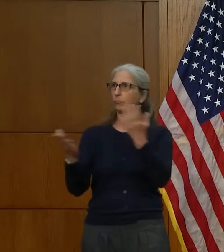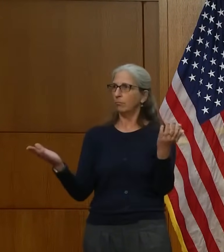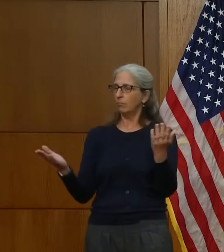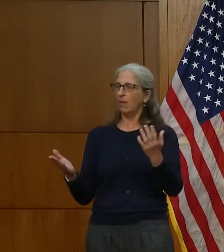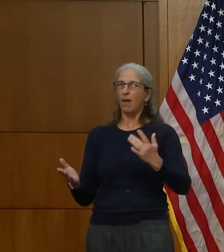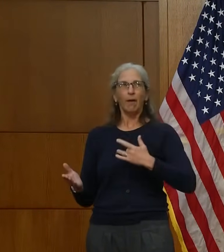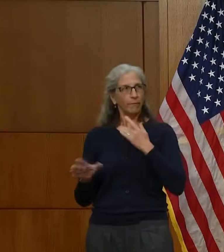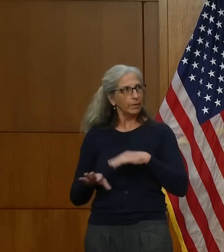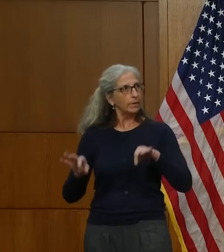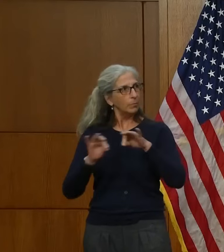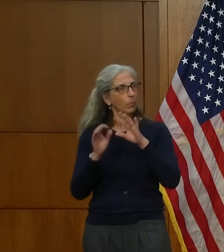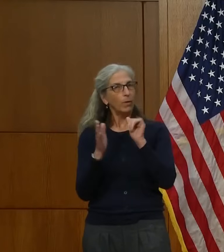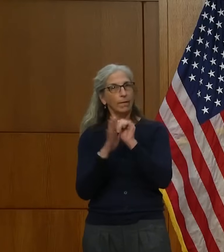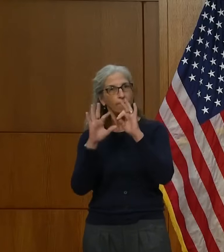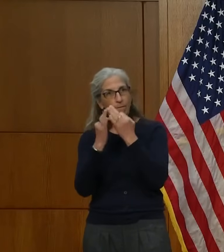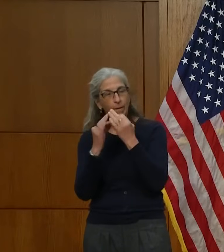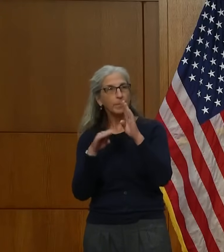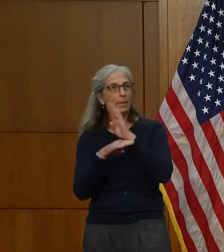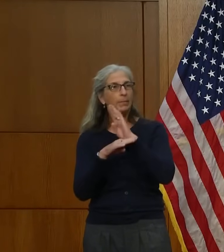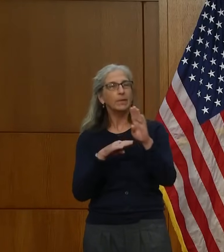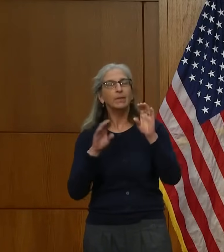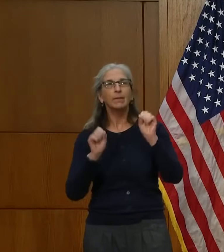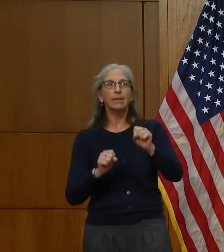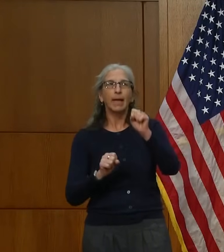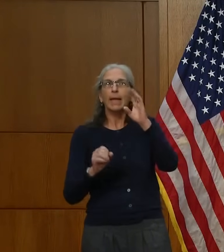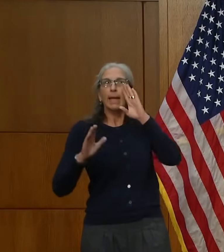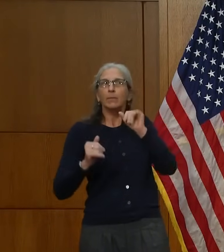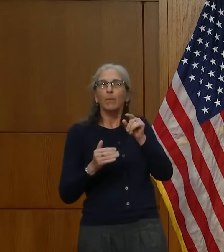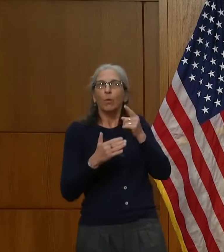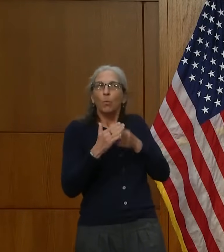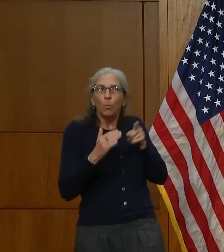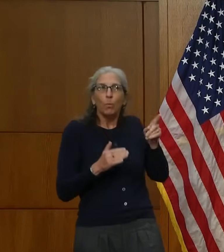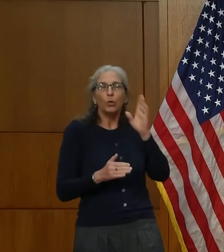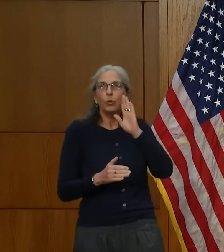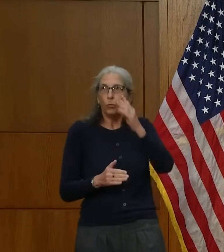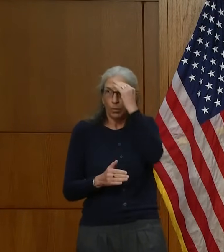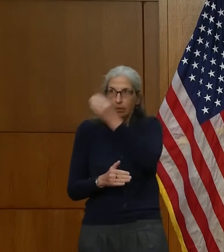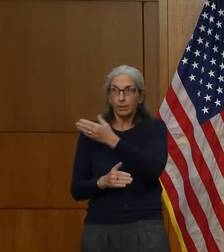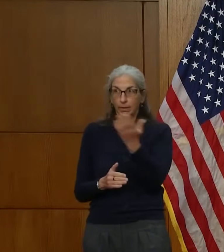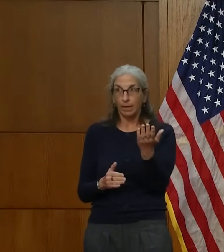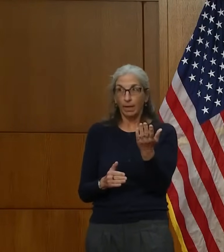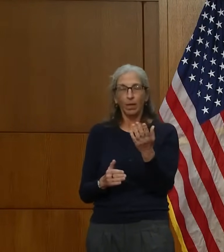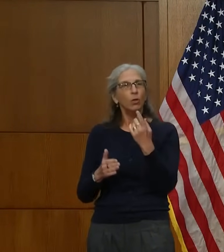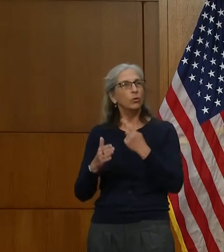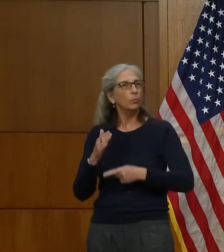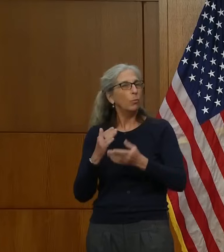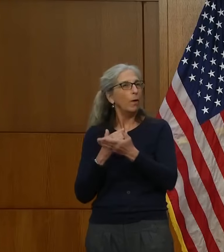NEXT? I THINK IT'S IMPORTANT FOR FAMILIES AND BUSINESSES. BE